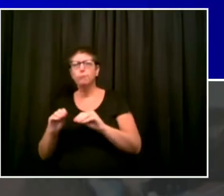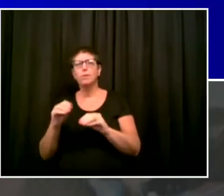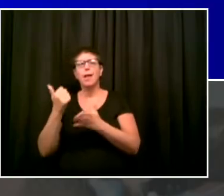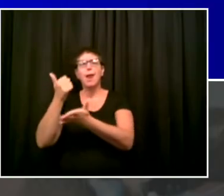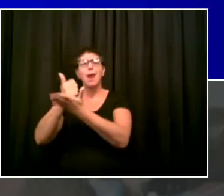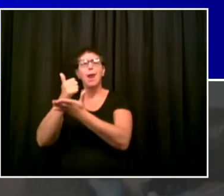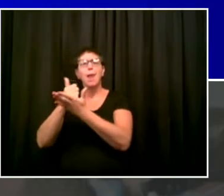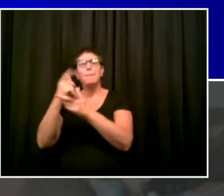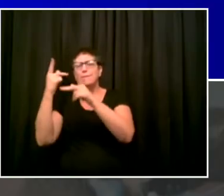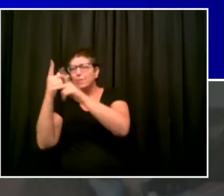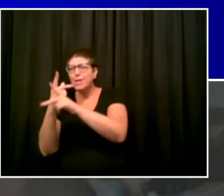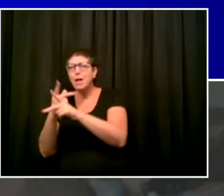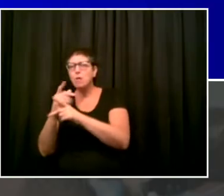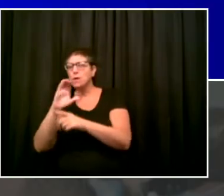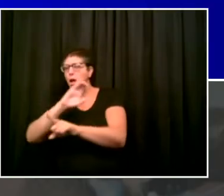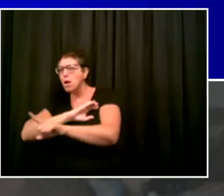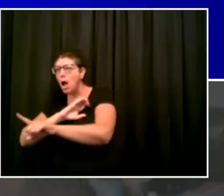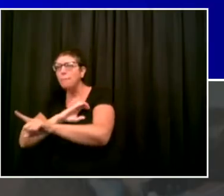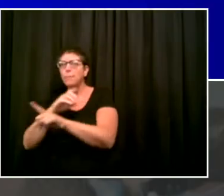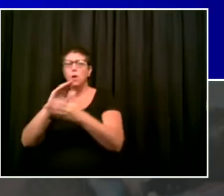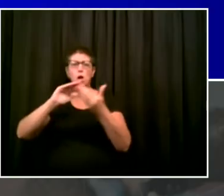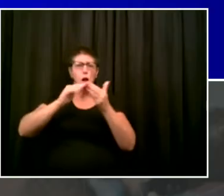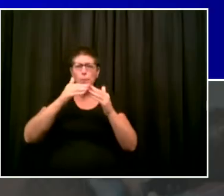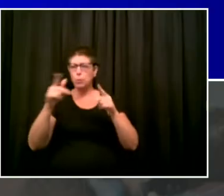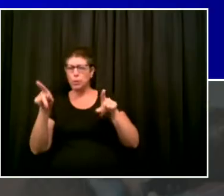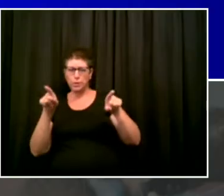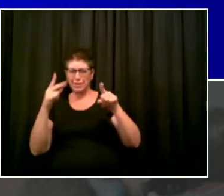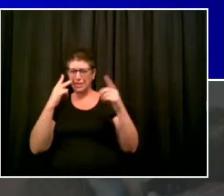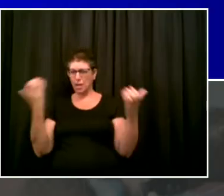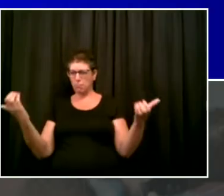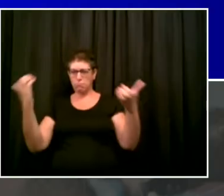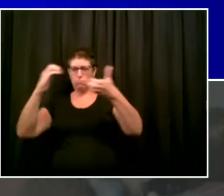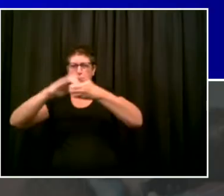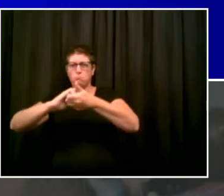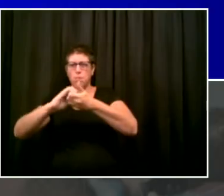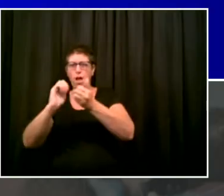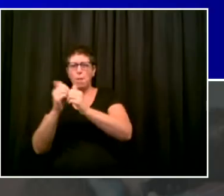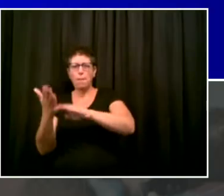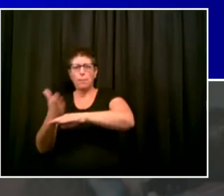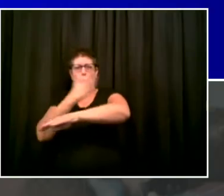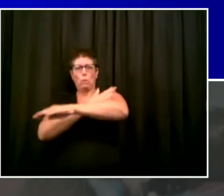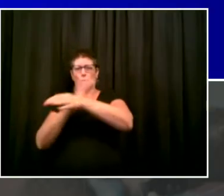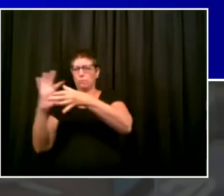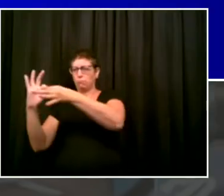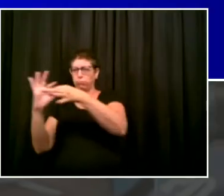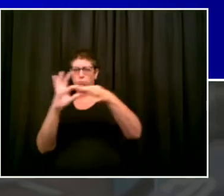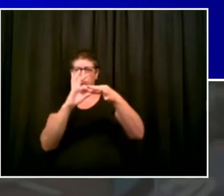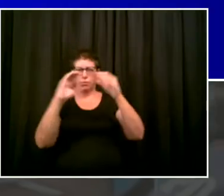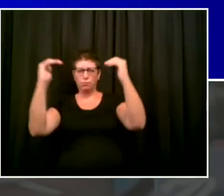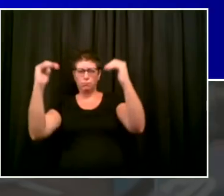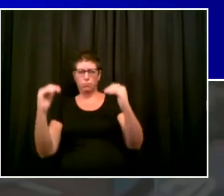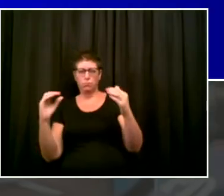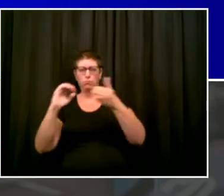CAN BEUS EID N O SMANY POWERFUL WAYS TO ALSO MEASURE HOW THE NYPD IS DOING AND ITS RELATIONSHIP WITH COMMUNITIES AND HOW TO IMPROVE THAT RELATIONSHIP.